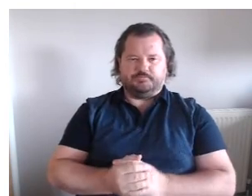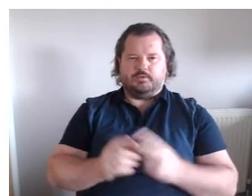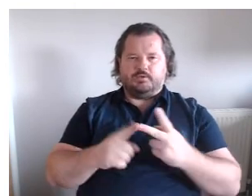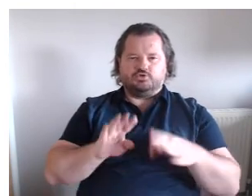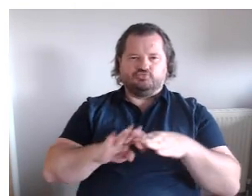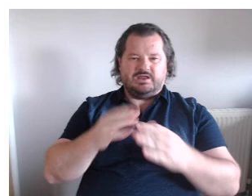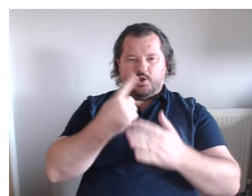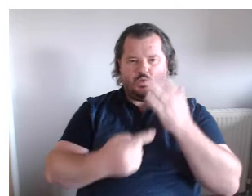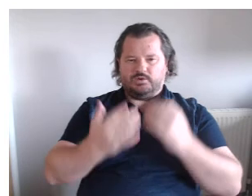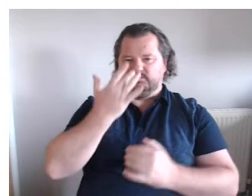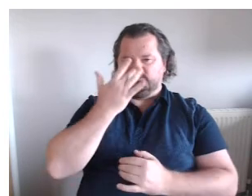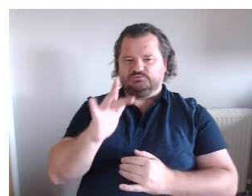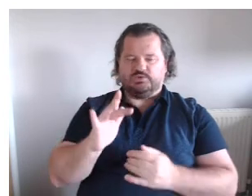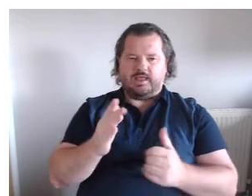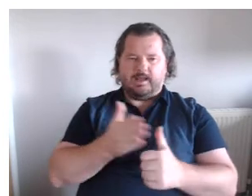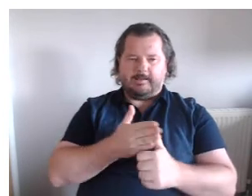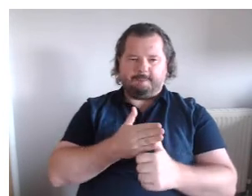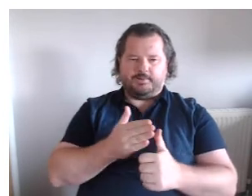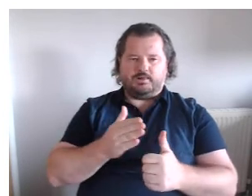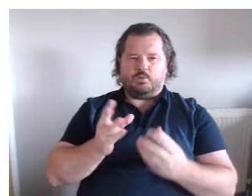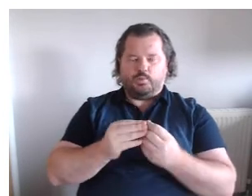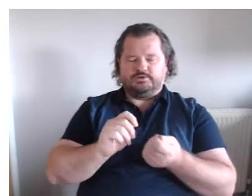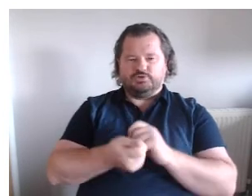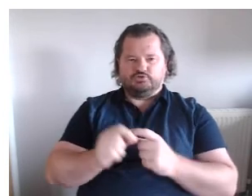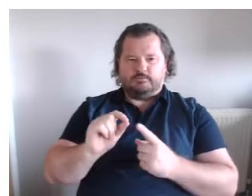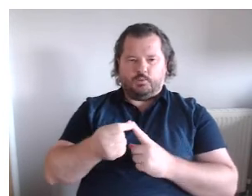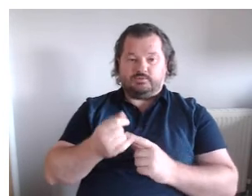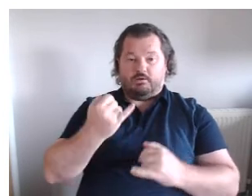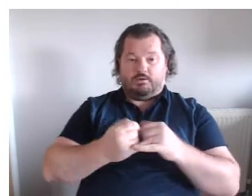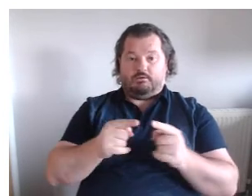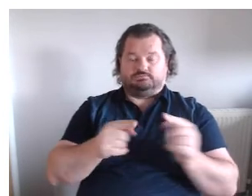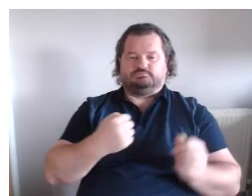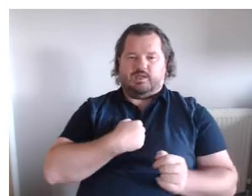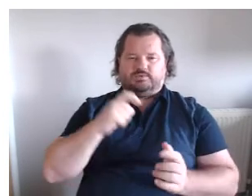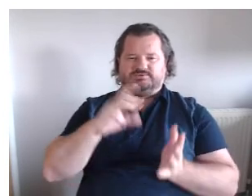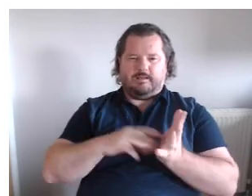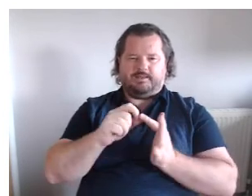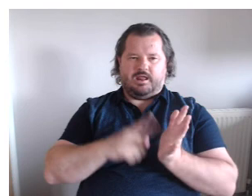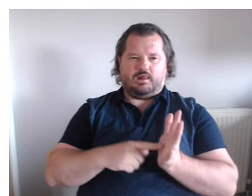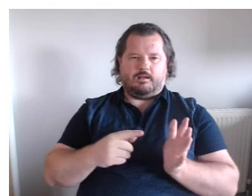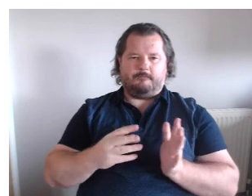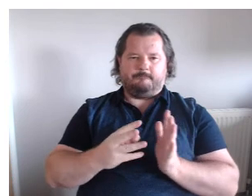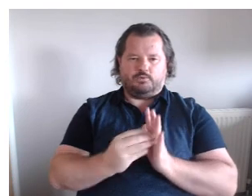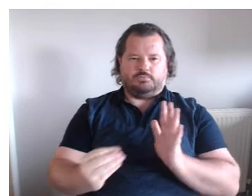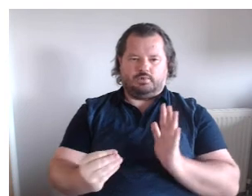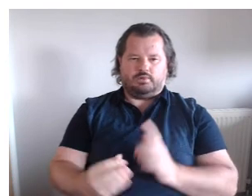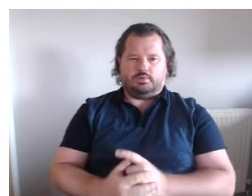Then we have the training only on pseudo-labels and only with changepoints and the last row is our CMPL method.